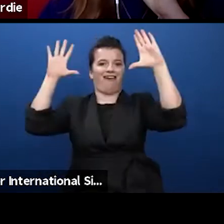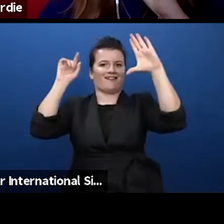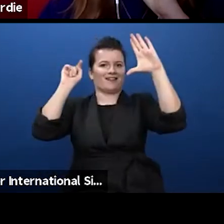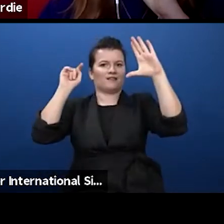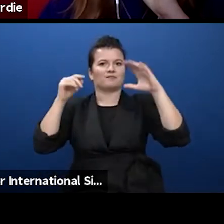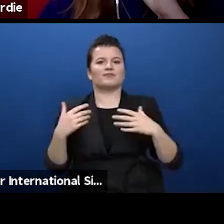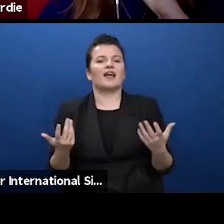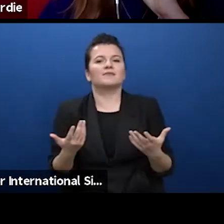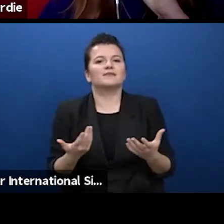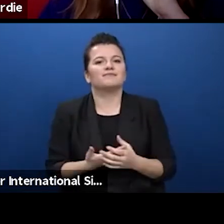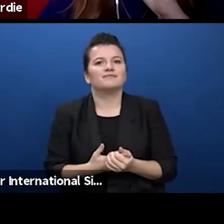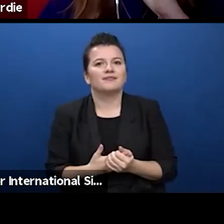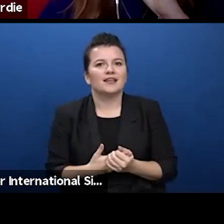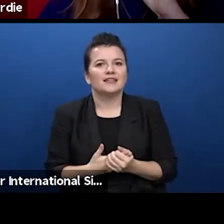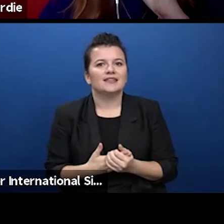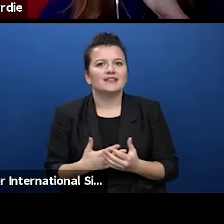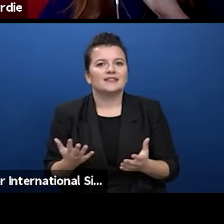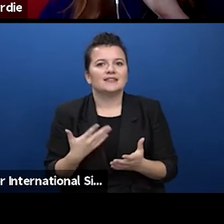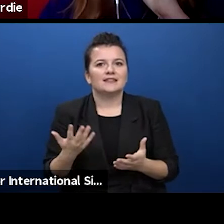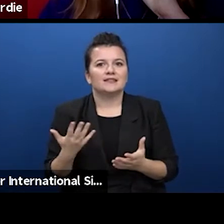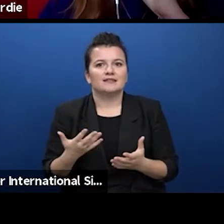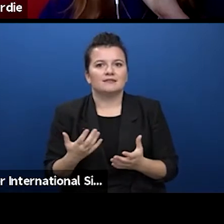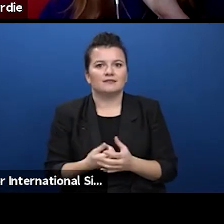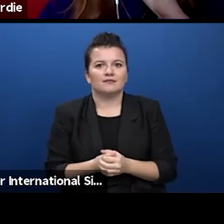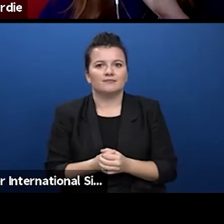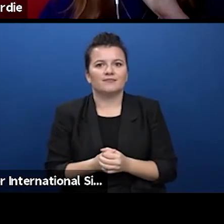a way you know, it's that you cannot you know enunciate with movement what you will do with